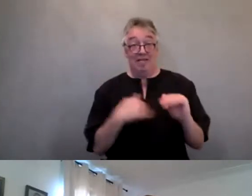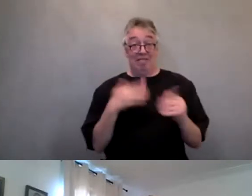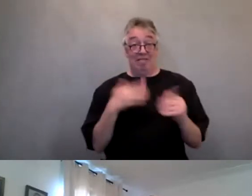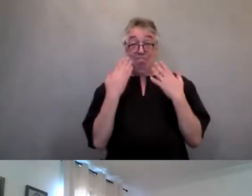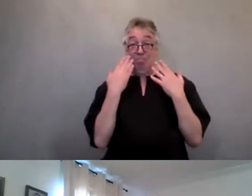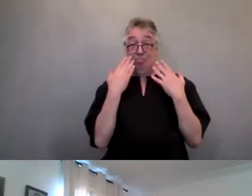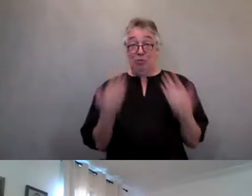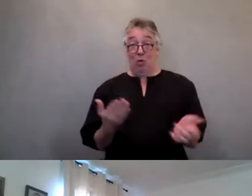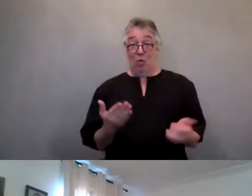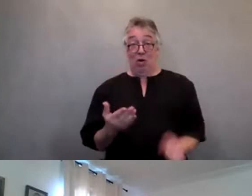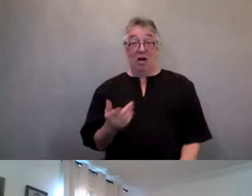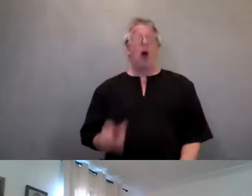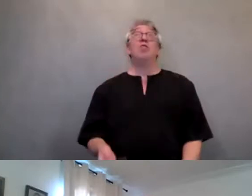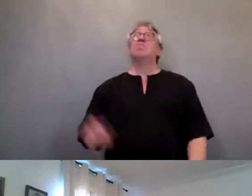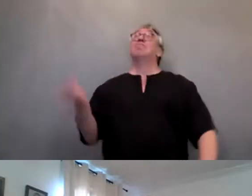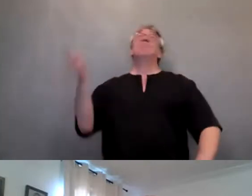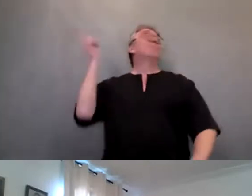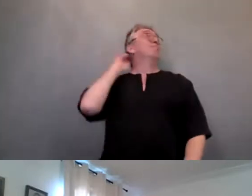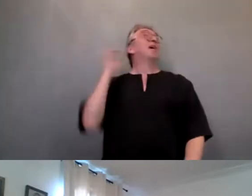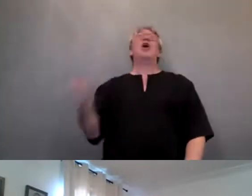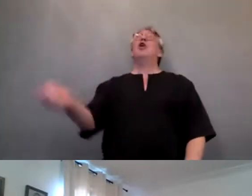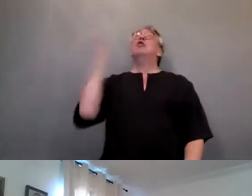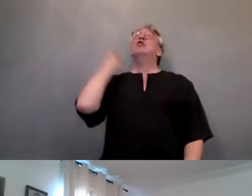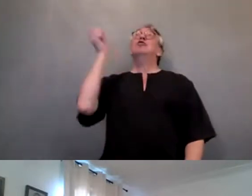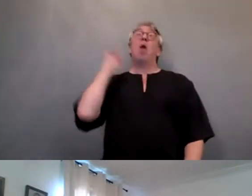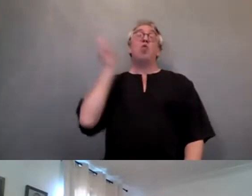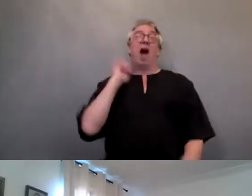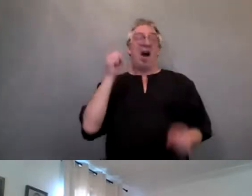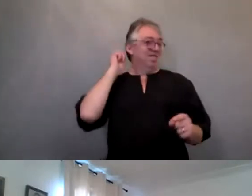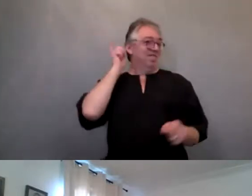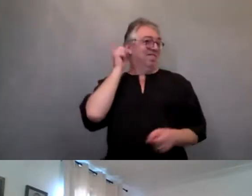But I don't know exactly what is the limitations,